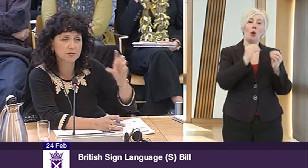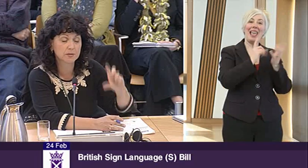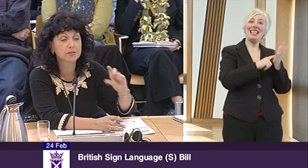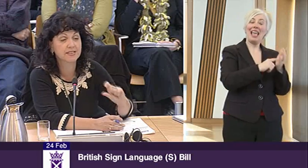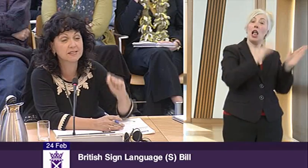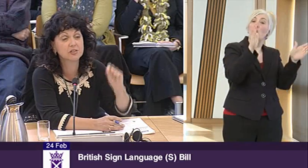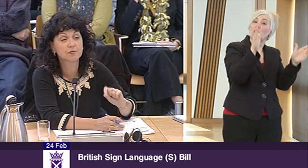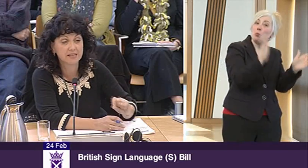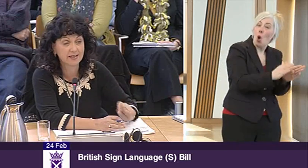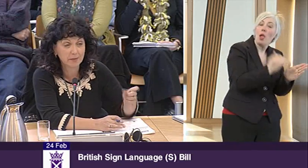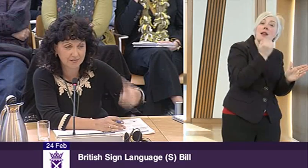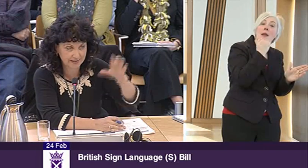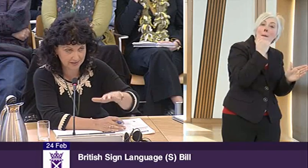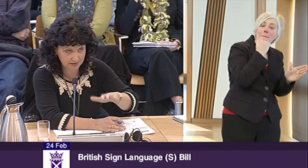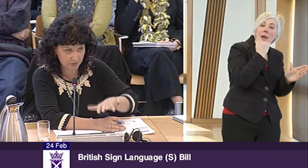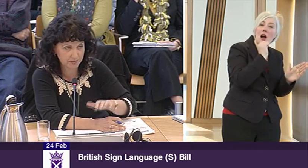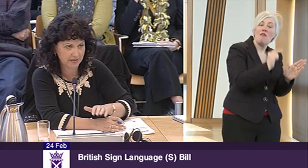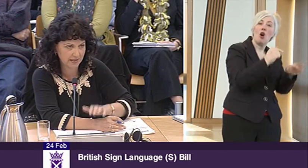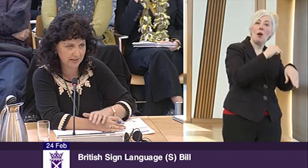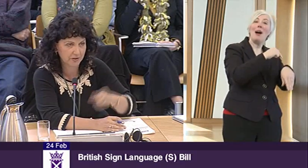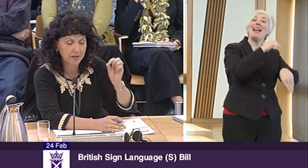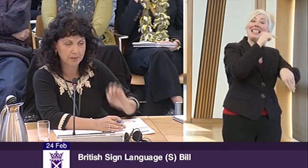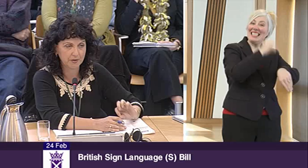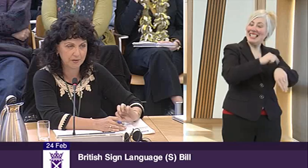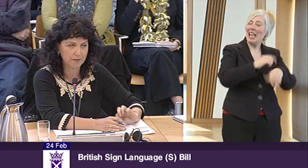that the numbers for BSL are the smallest. The percentage of time allocated to it would